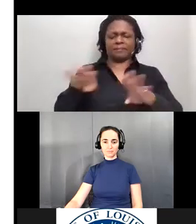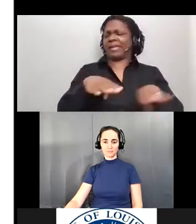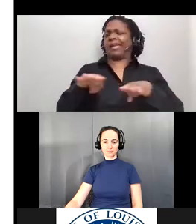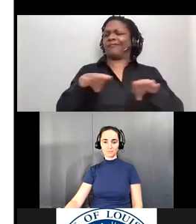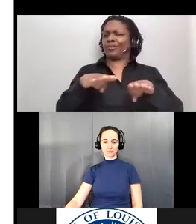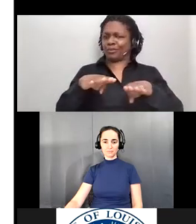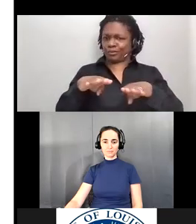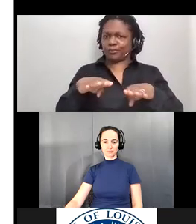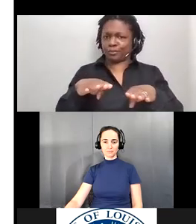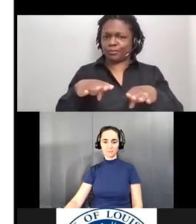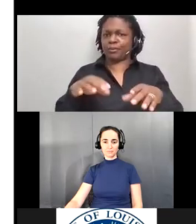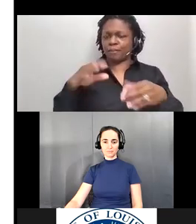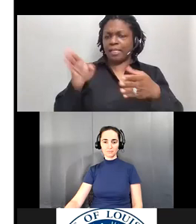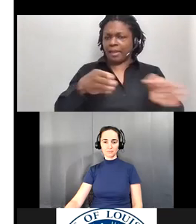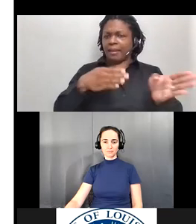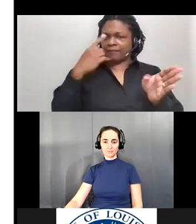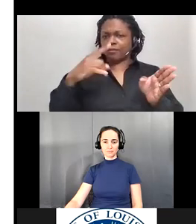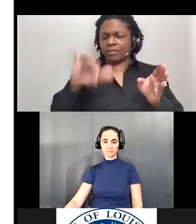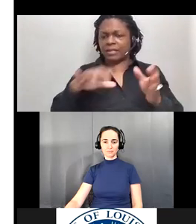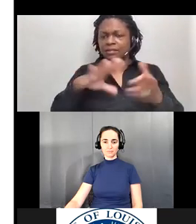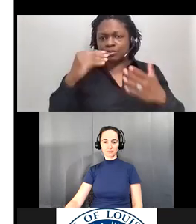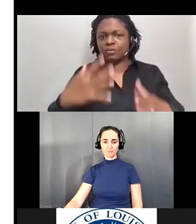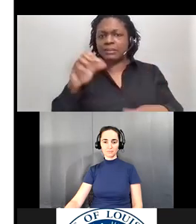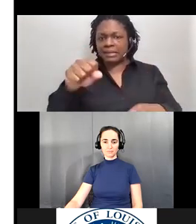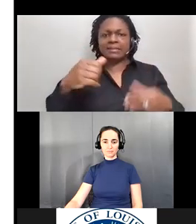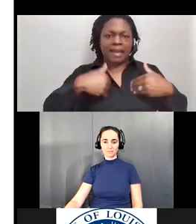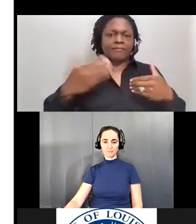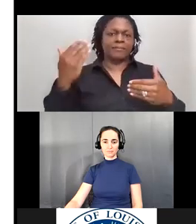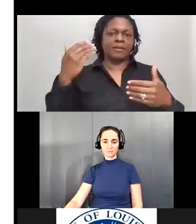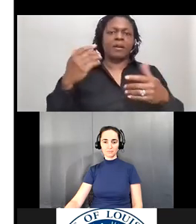resource officers, a lot of times, but it's just good to have everybody on the same team